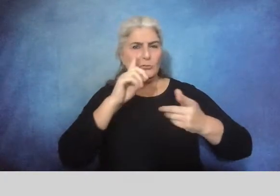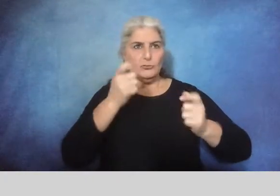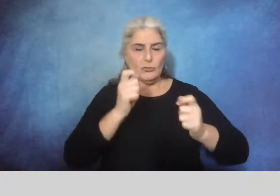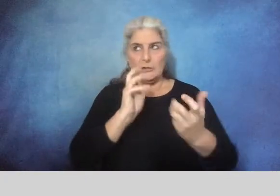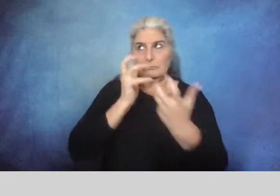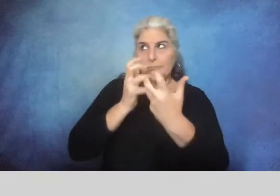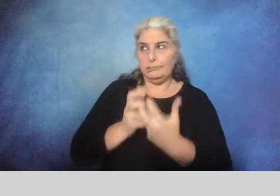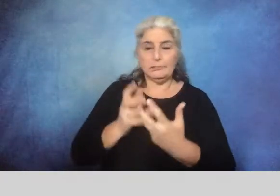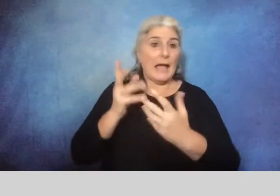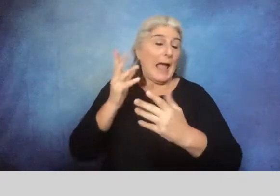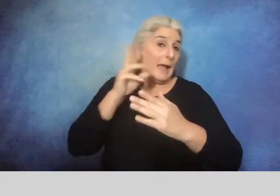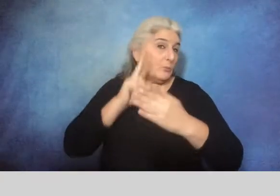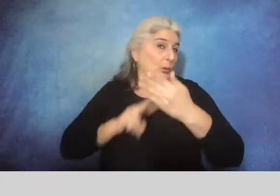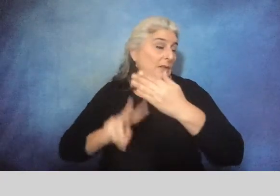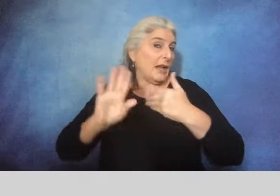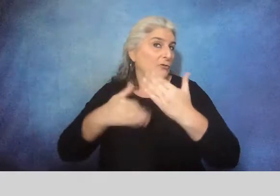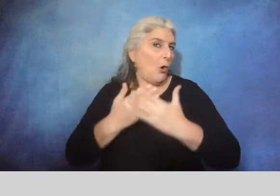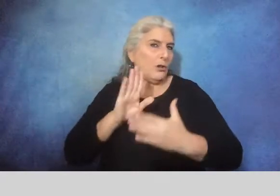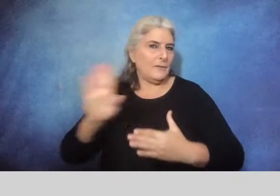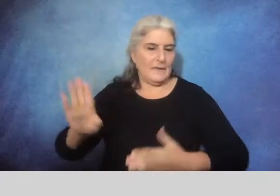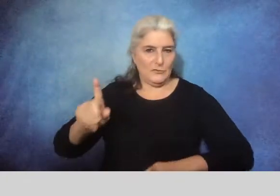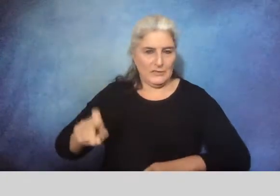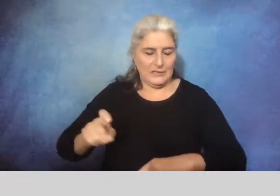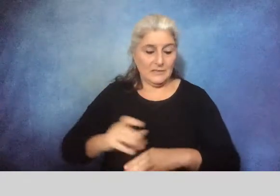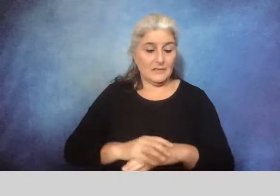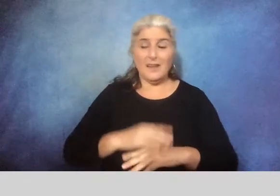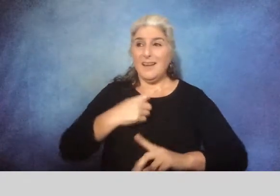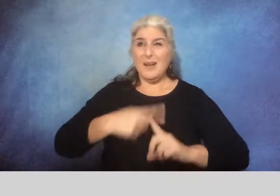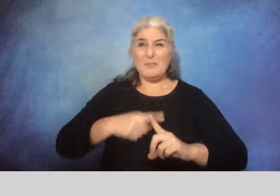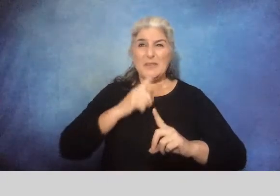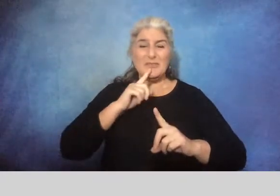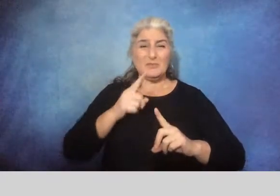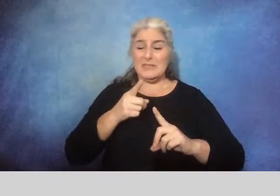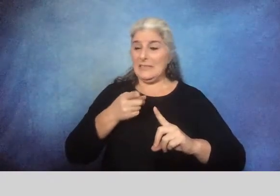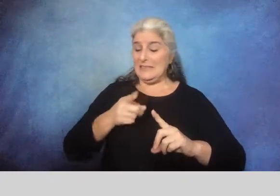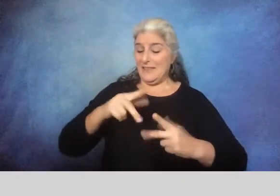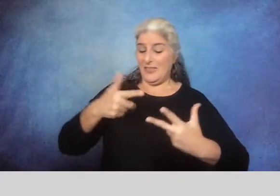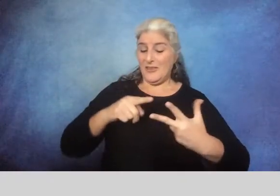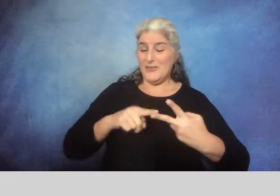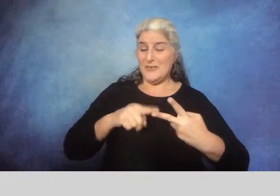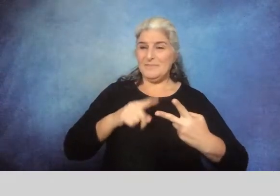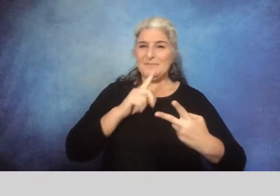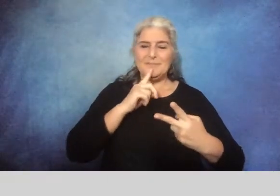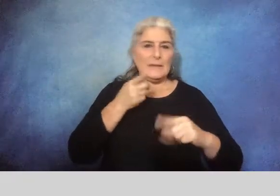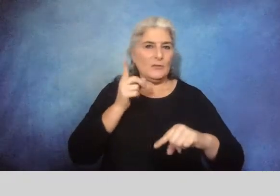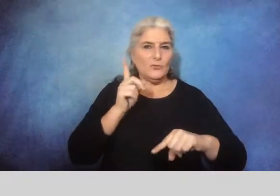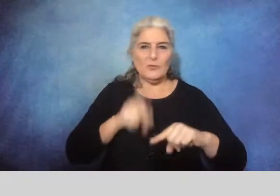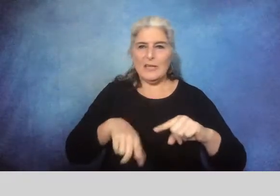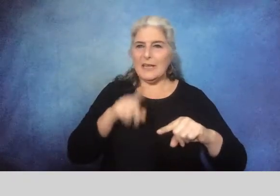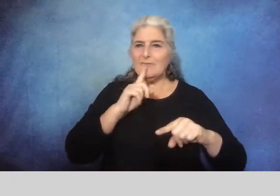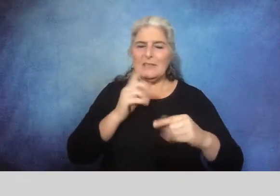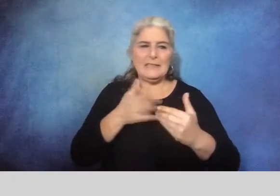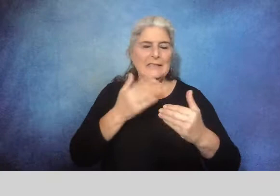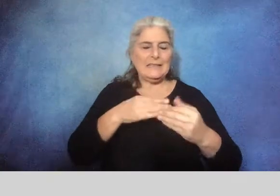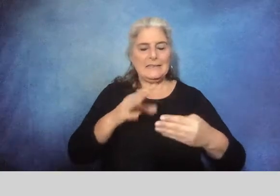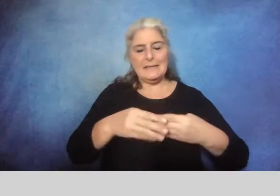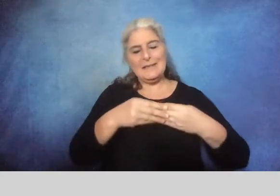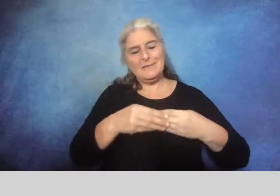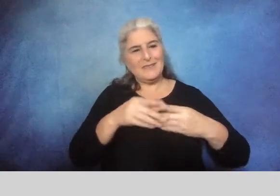Third, it is not an extensible code. As a result, it is, it is always relied upon the developer